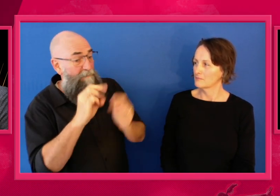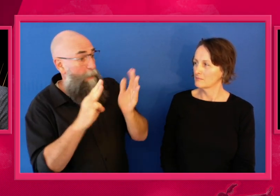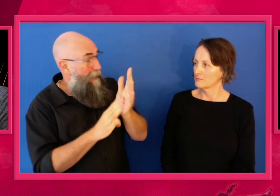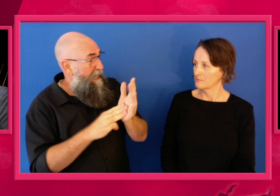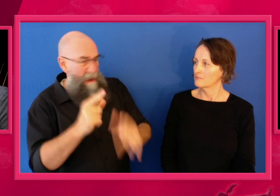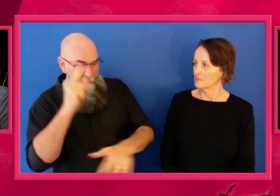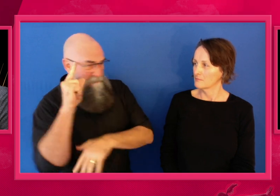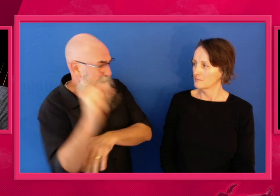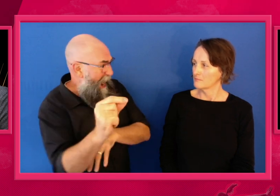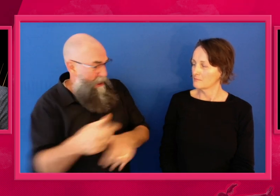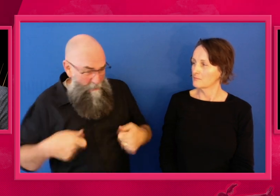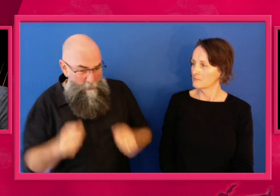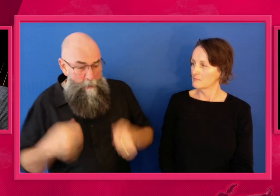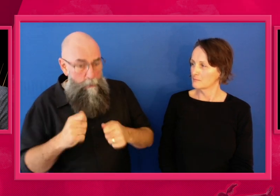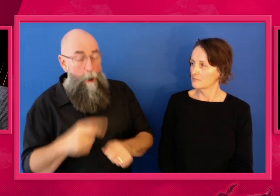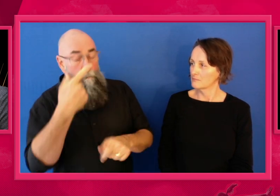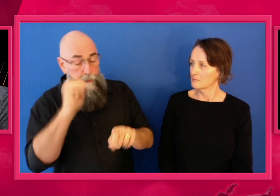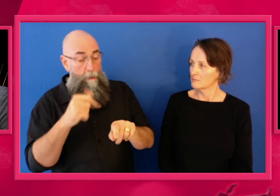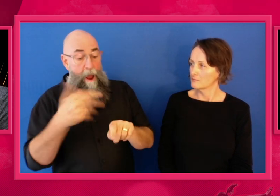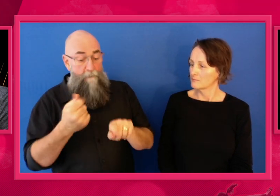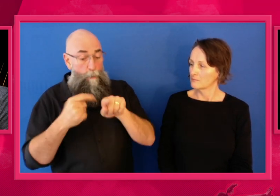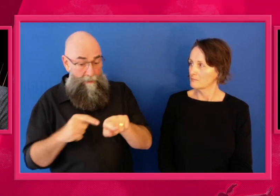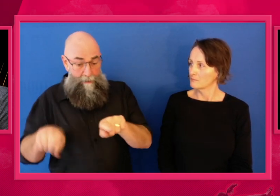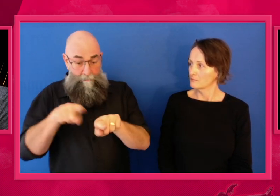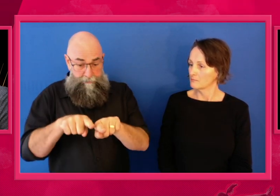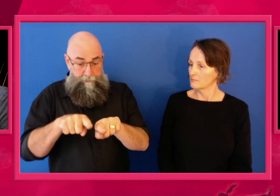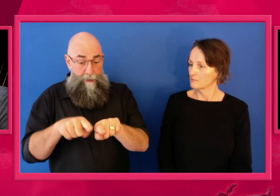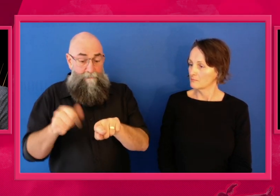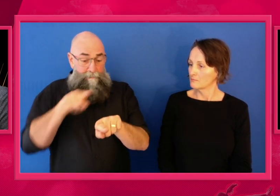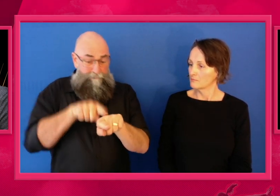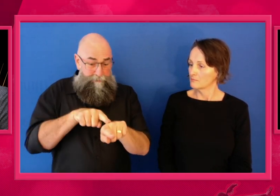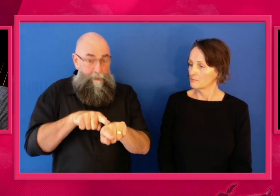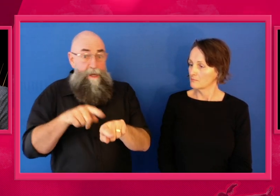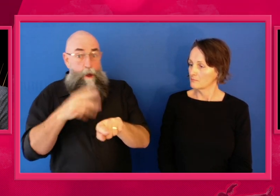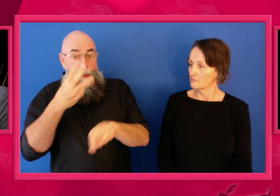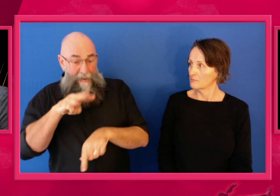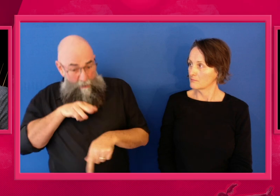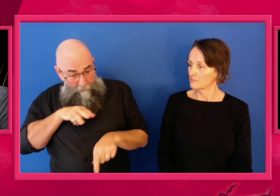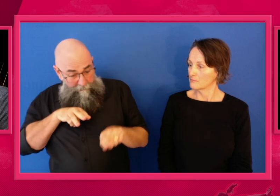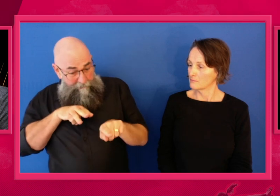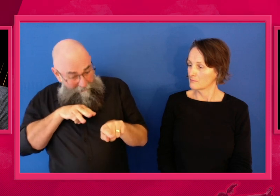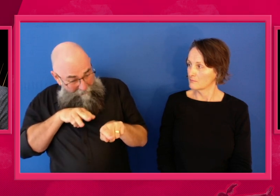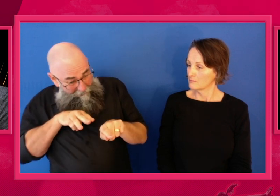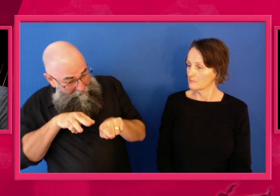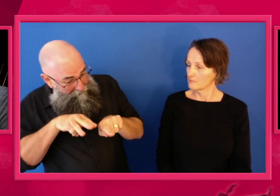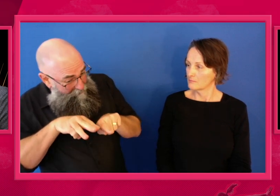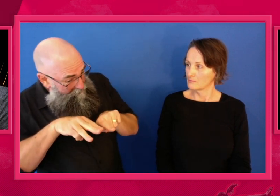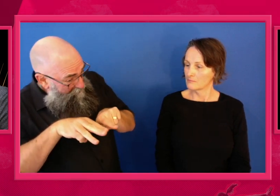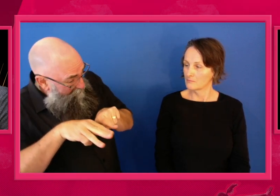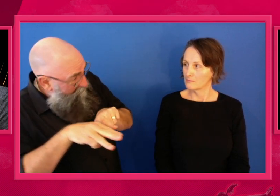her, one in a draft, the other on her shoulder, and both, all three snuck by Madison in the last 50 metres.